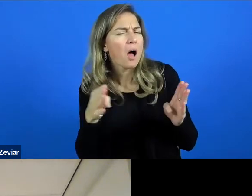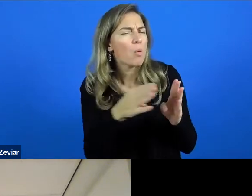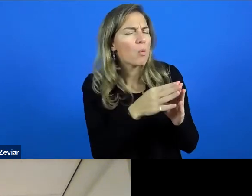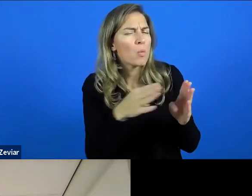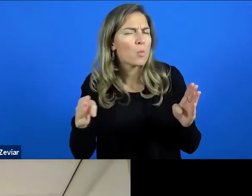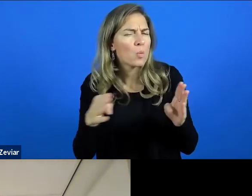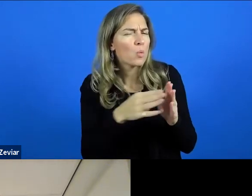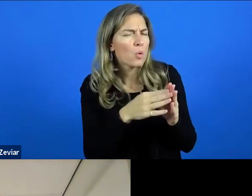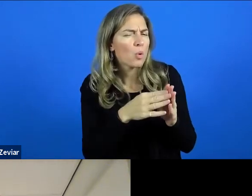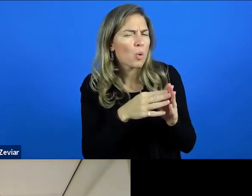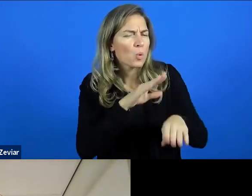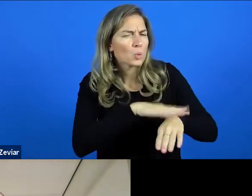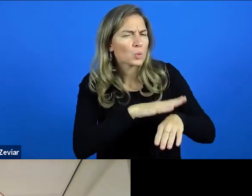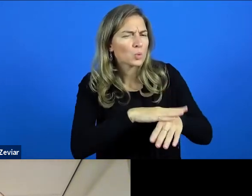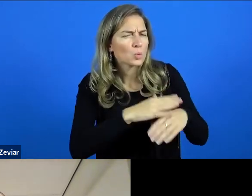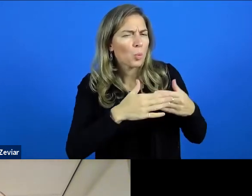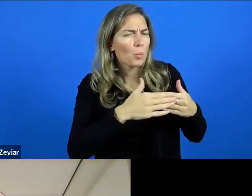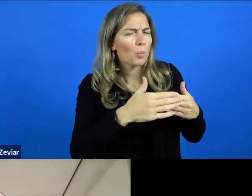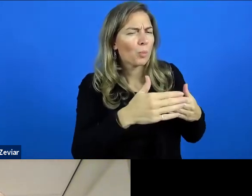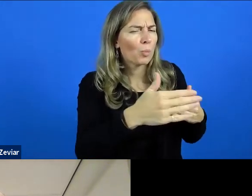I see Marta is also answering questions here,